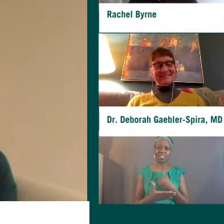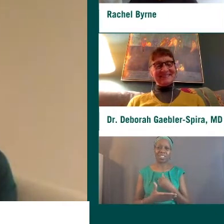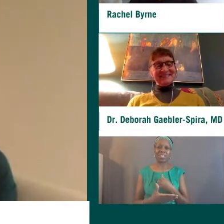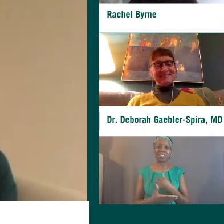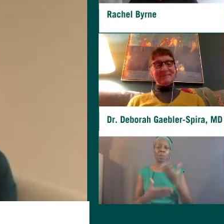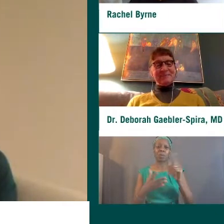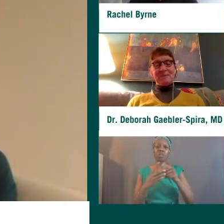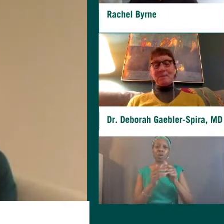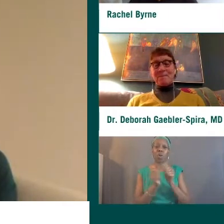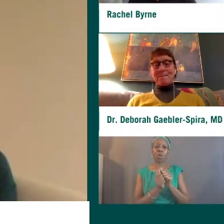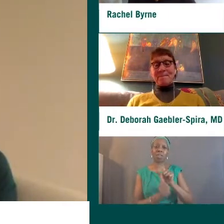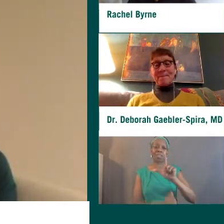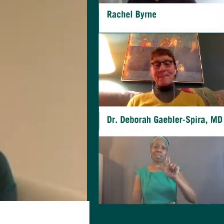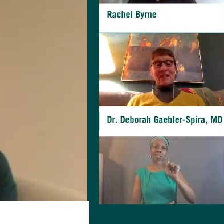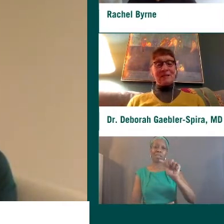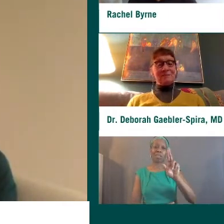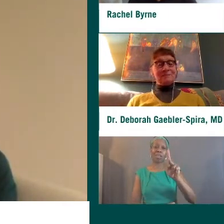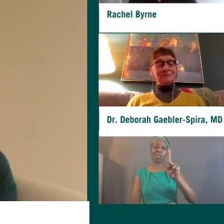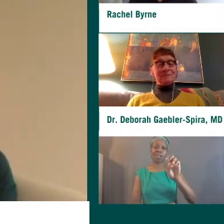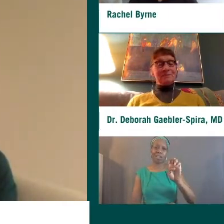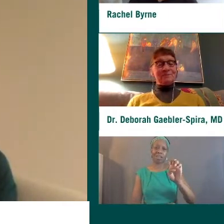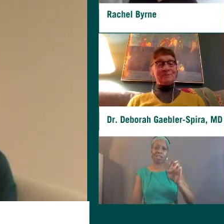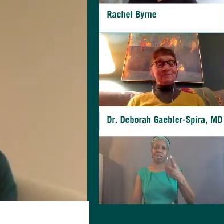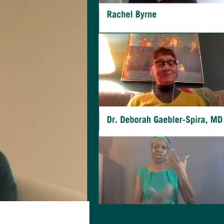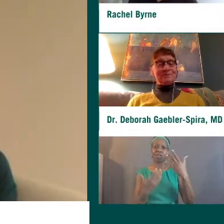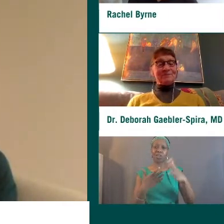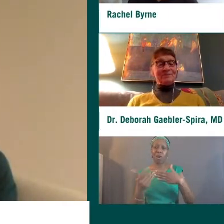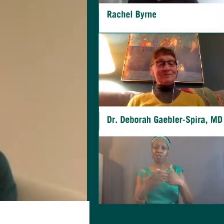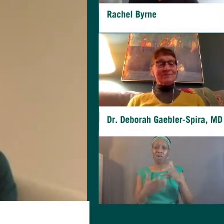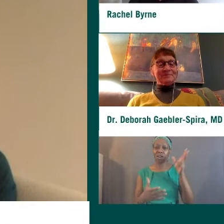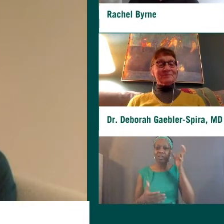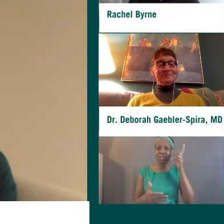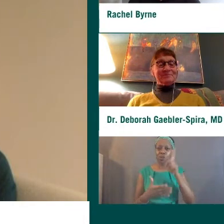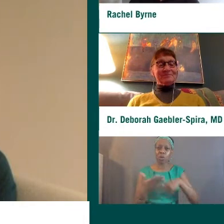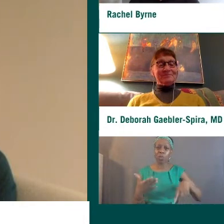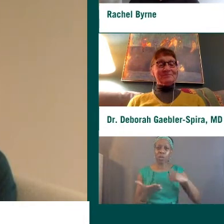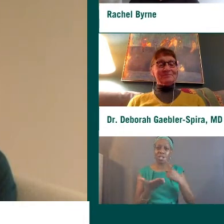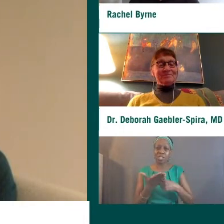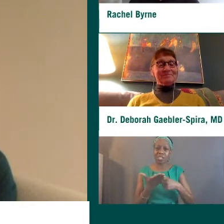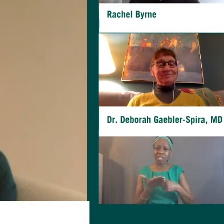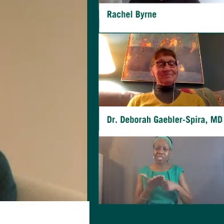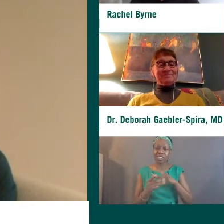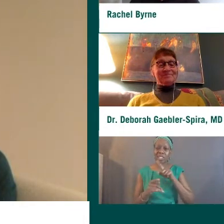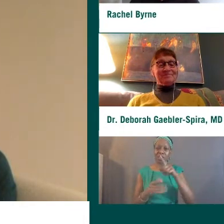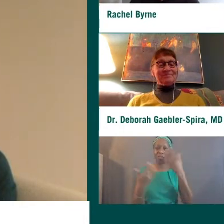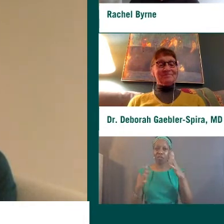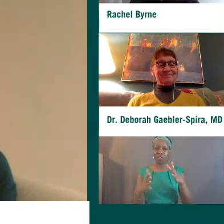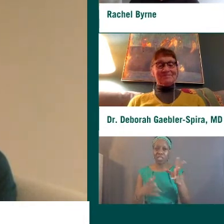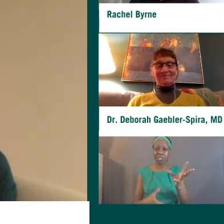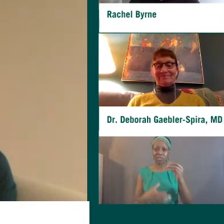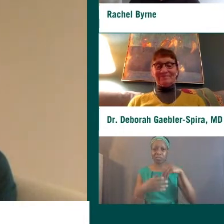Because you know you've listened to what we've been talking about this evening, and you have participated in a lot of these different,